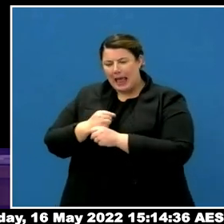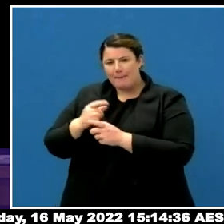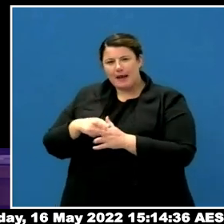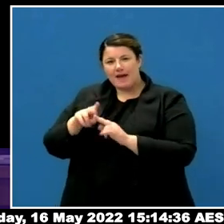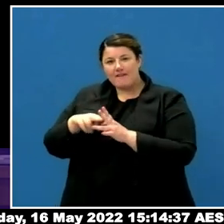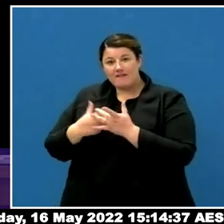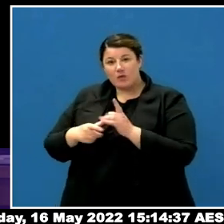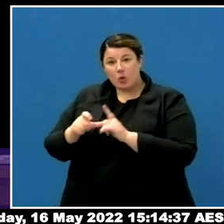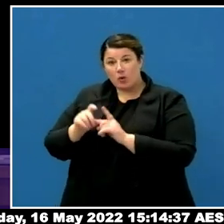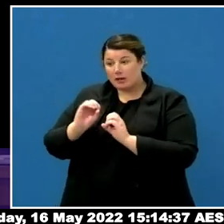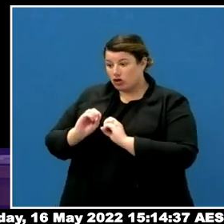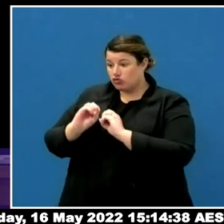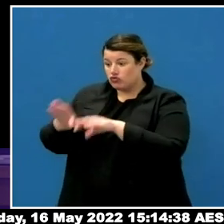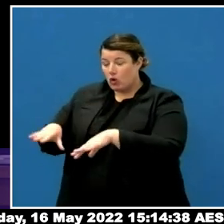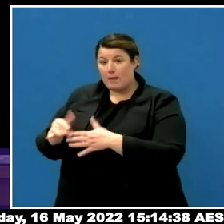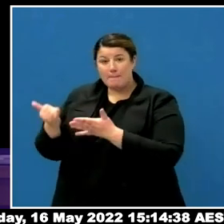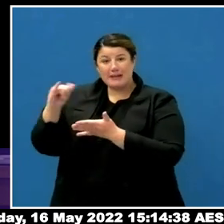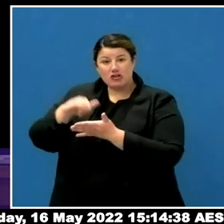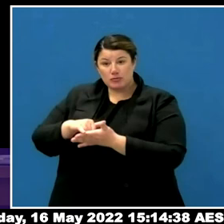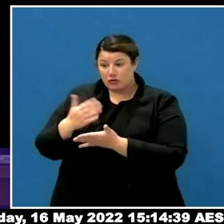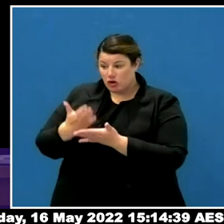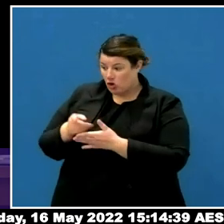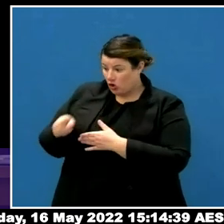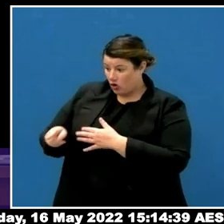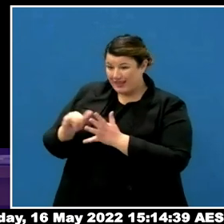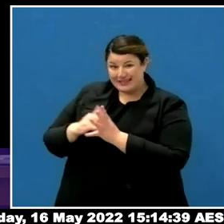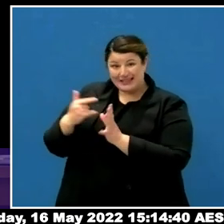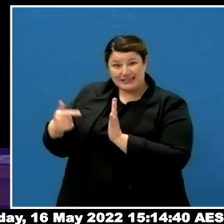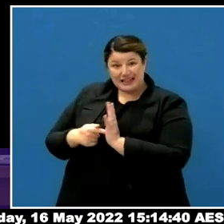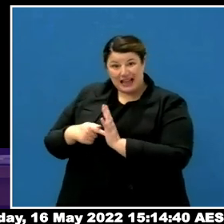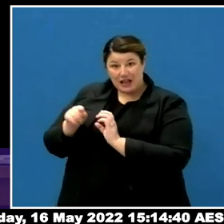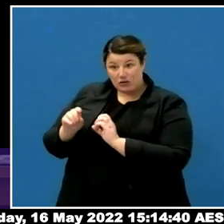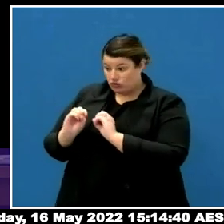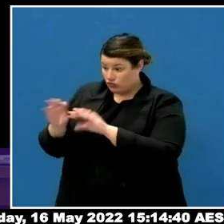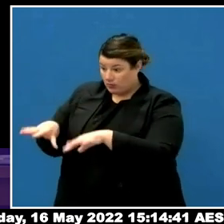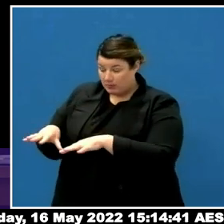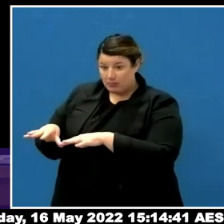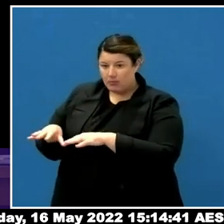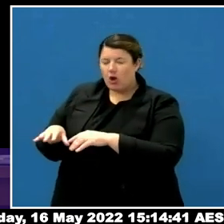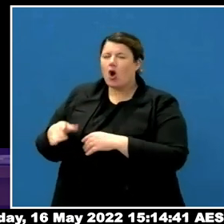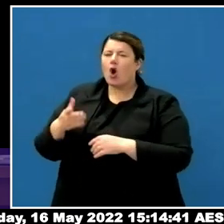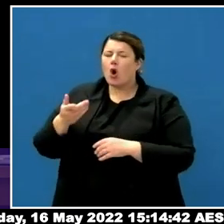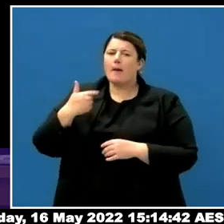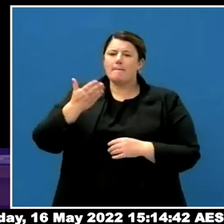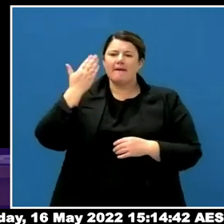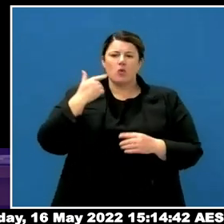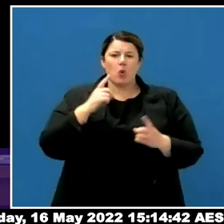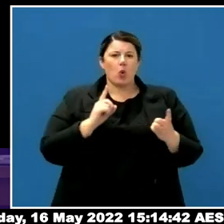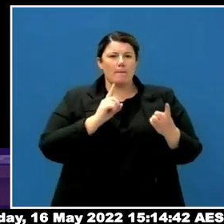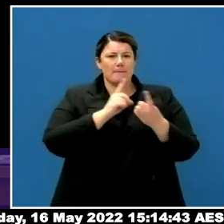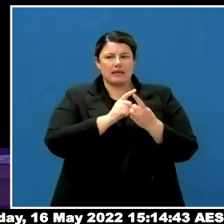To start with we would meet at McDonald's at Minchinbury and then towards -